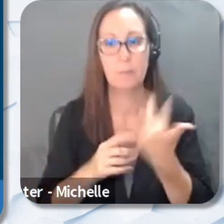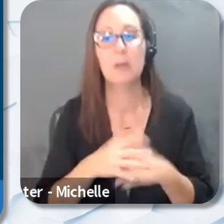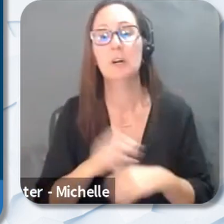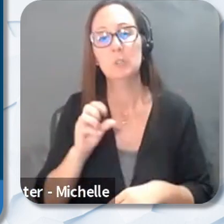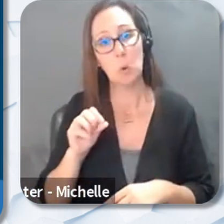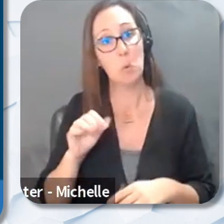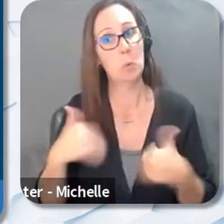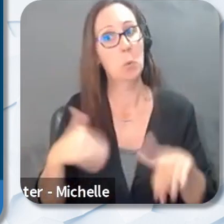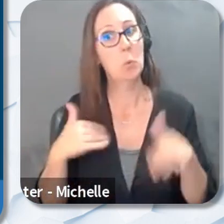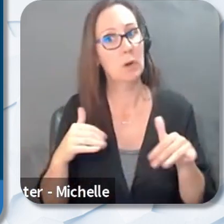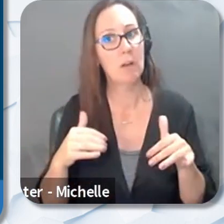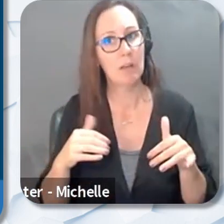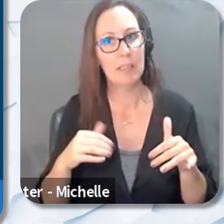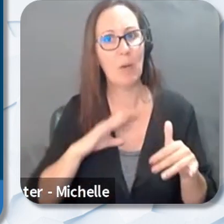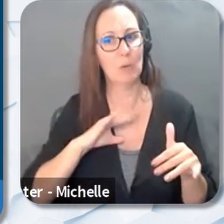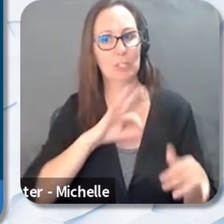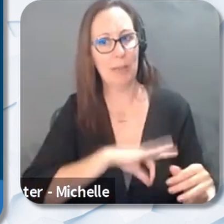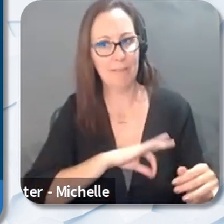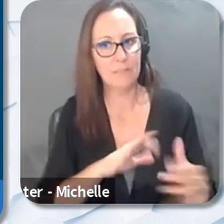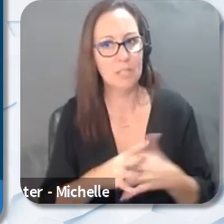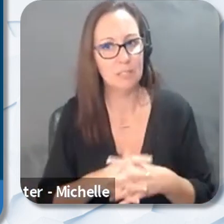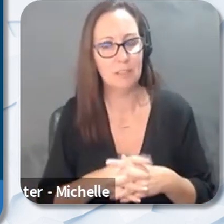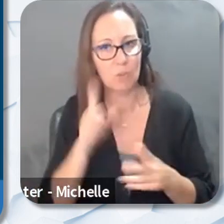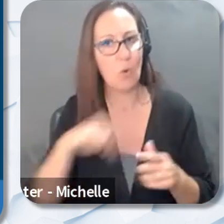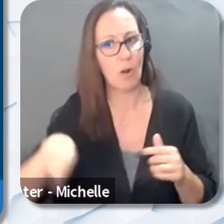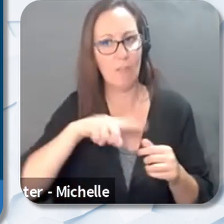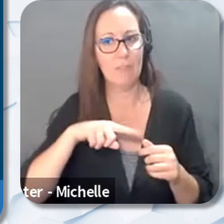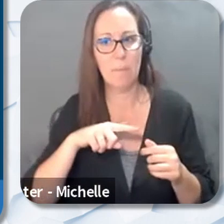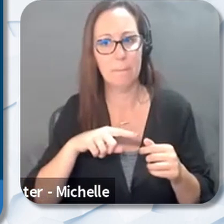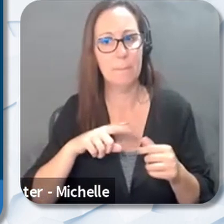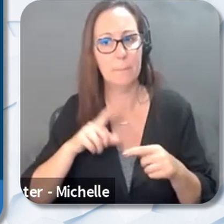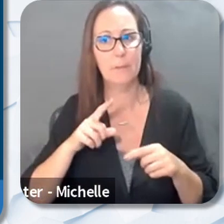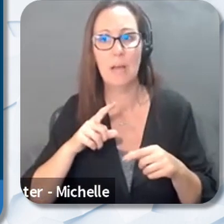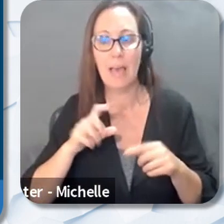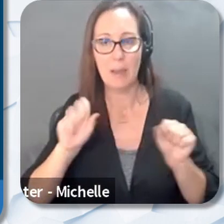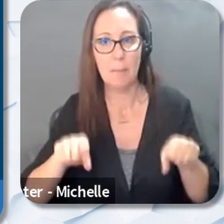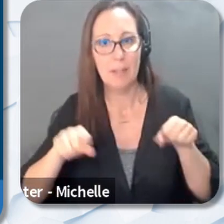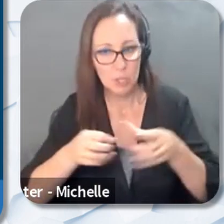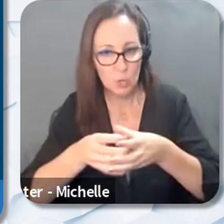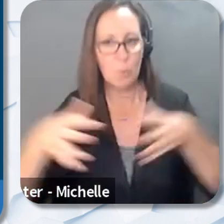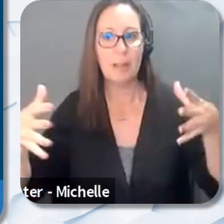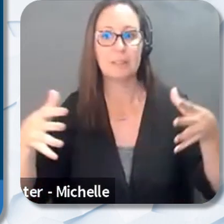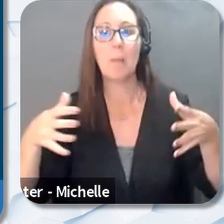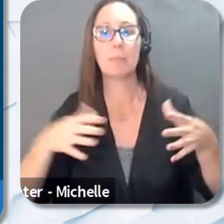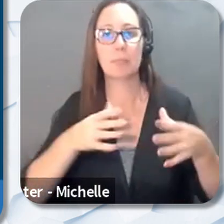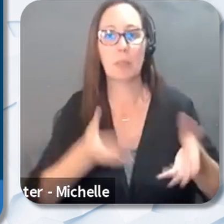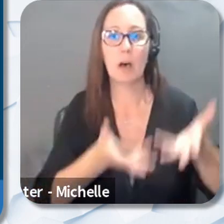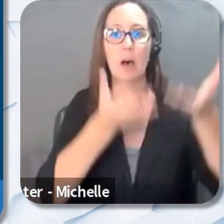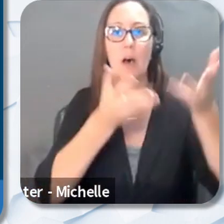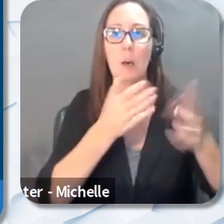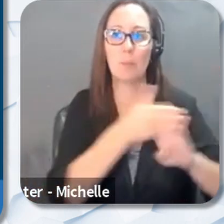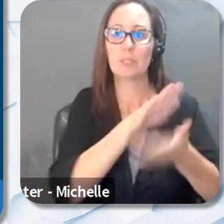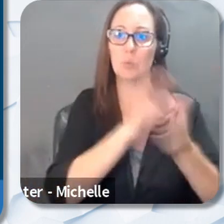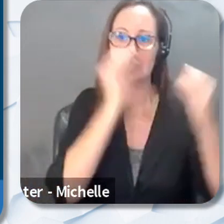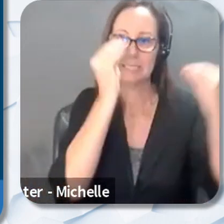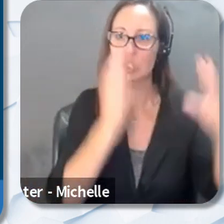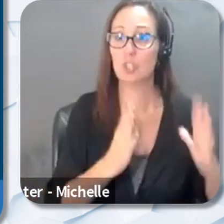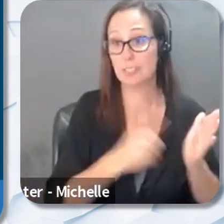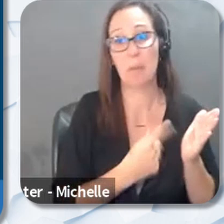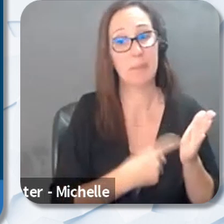a long way and. Building up. But the preschool teachers who are sometimes not looked upon the